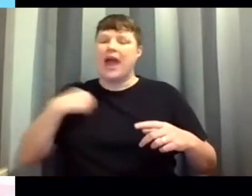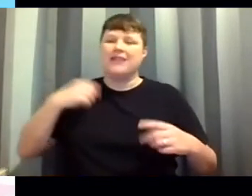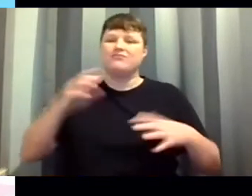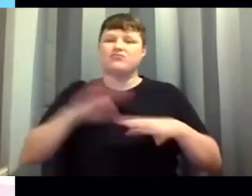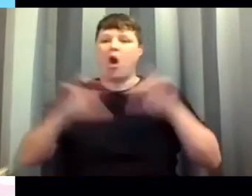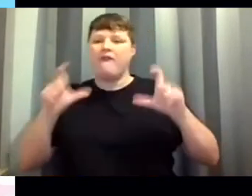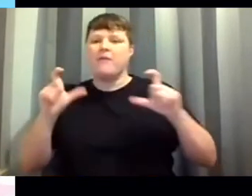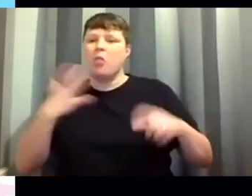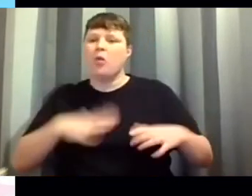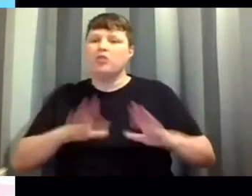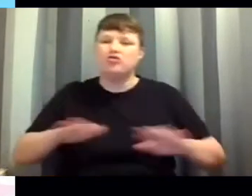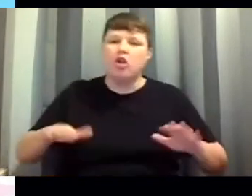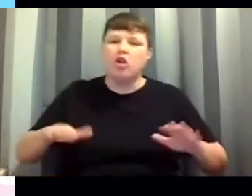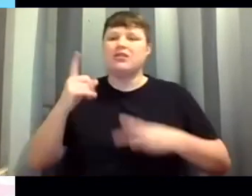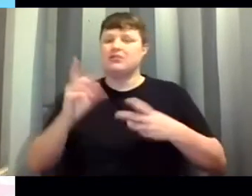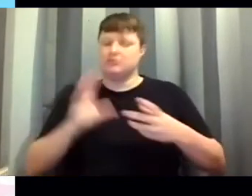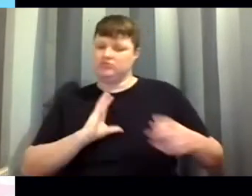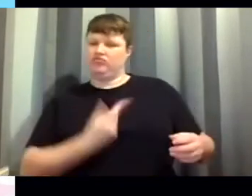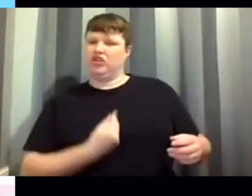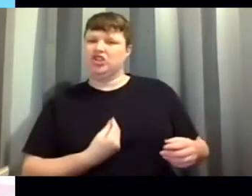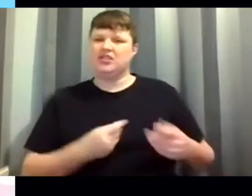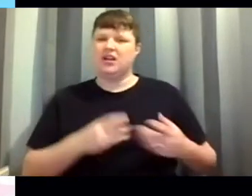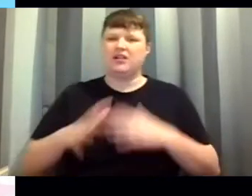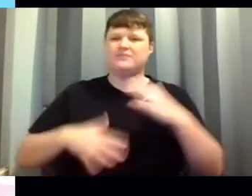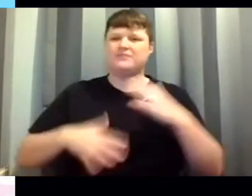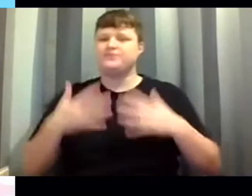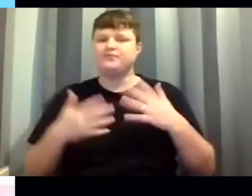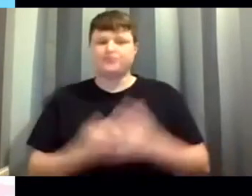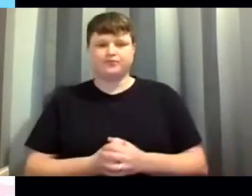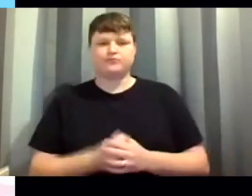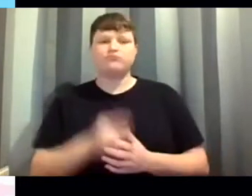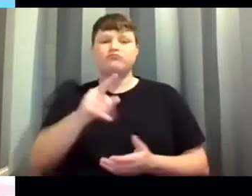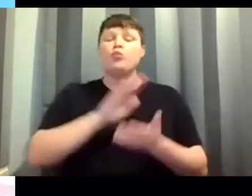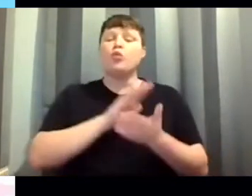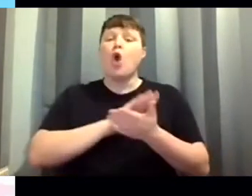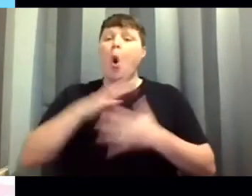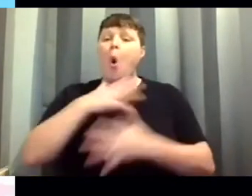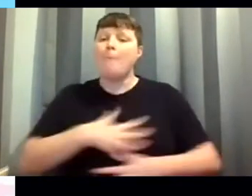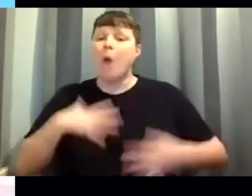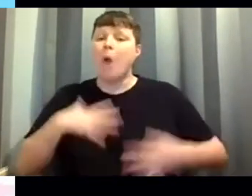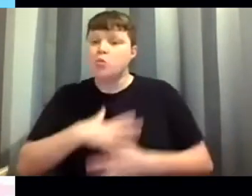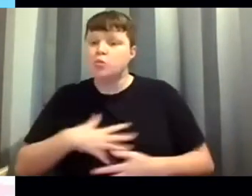dysphoria is also difficult to explain. It's kind of like an all-pervasive wrongness in the